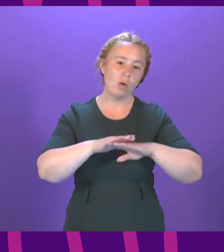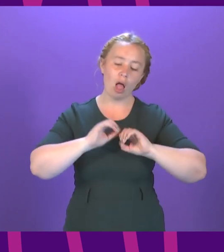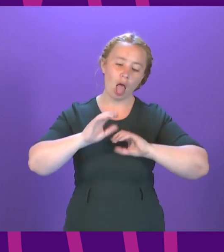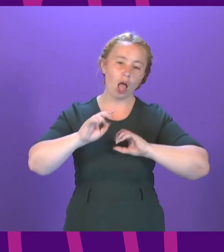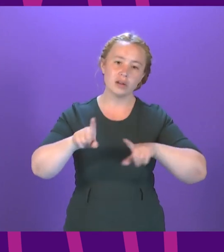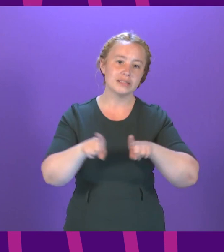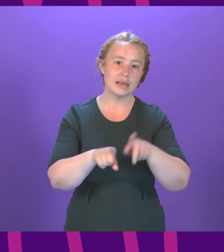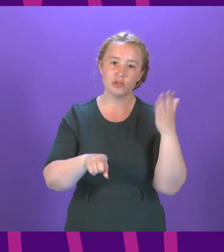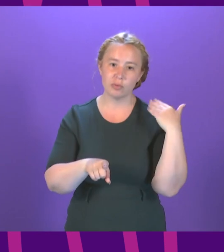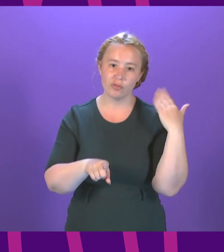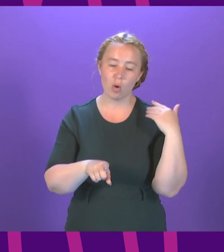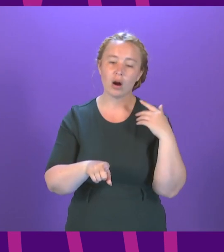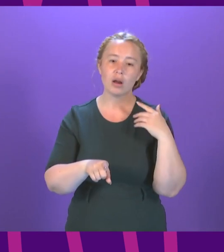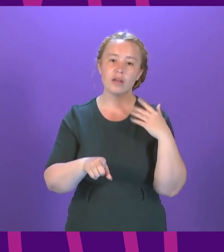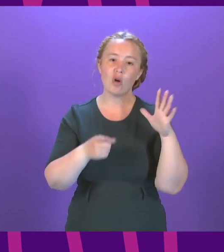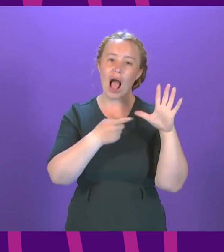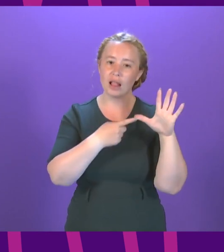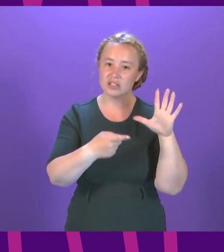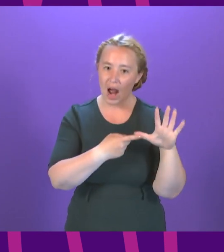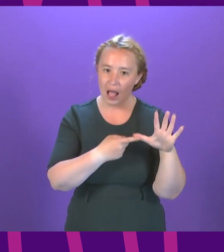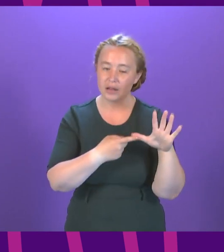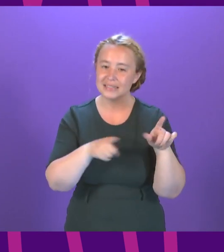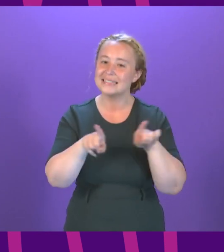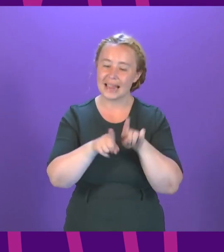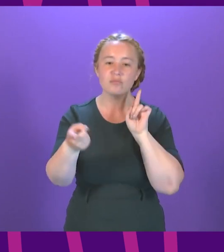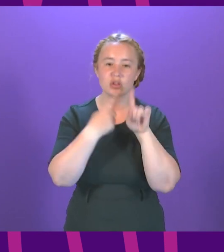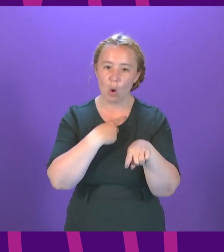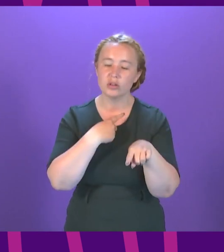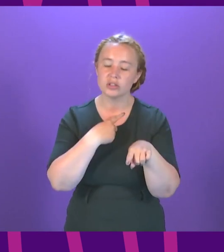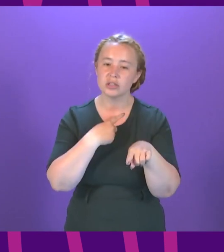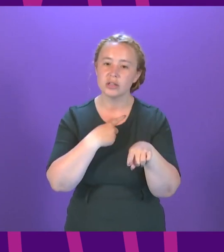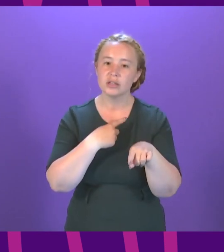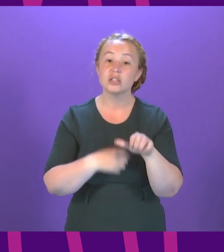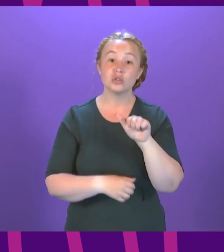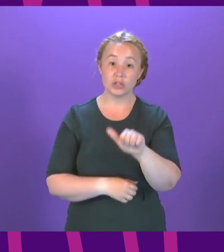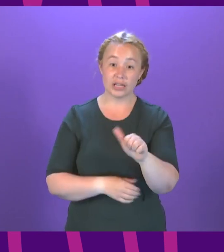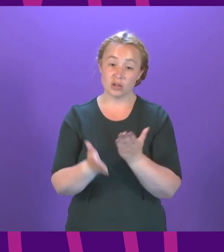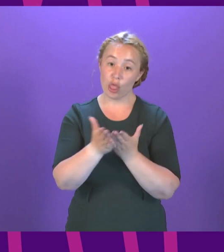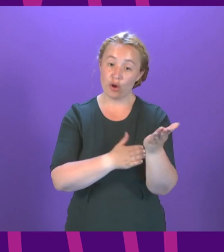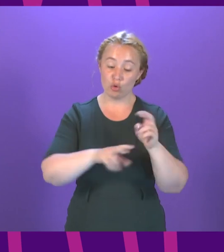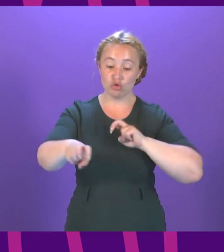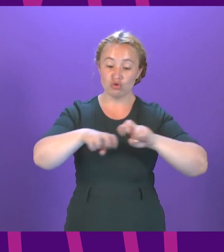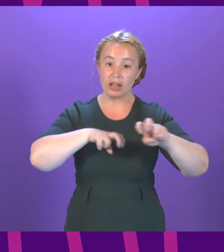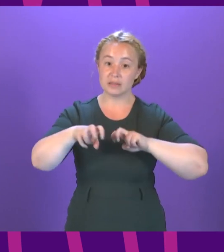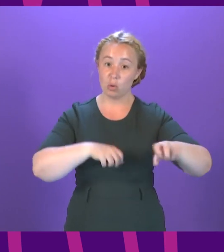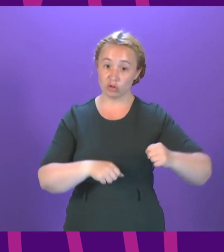is obviously on the record. Through Transport Scotland, we are talking to ferry operators